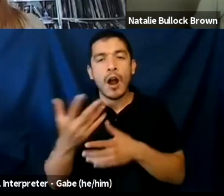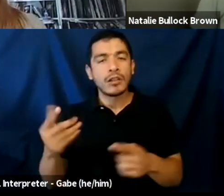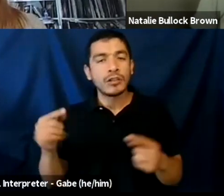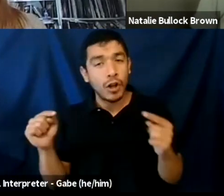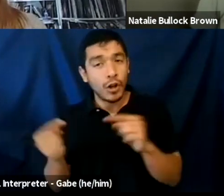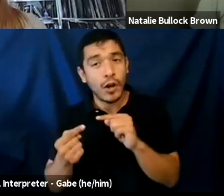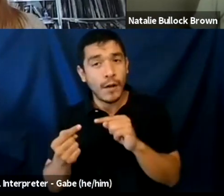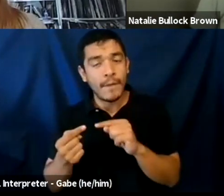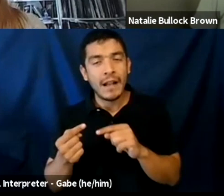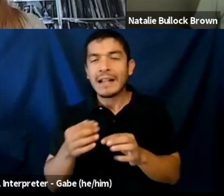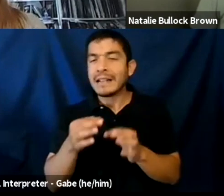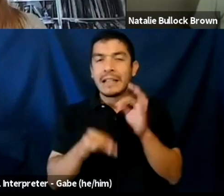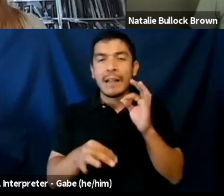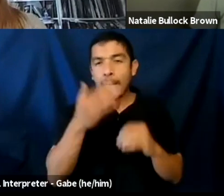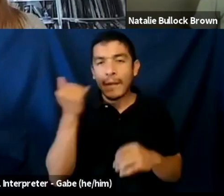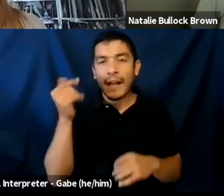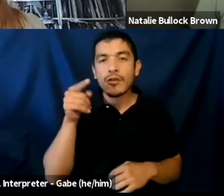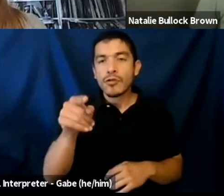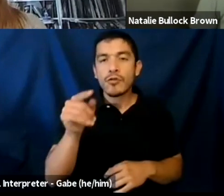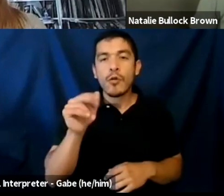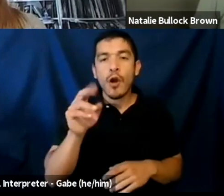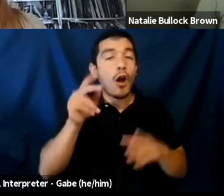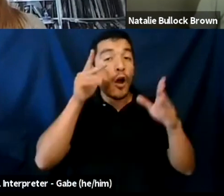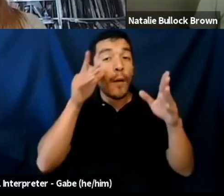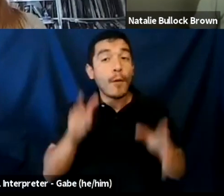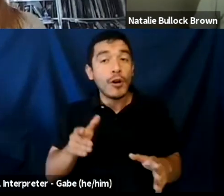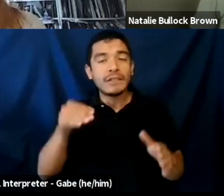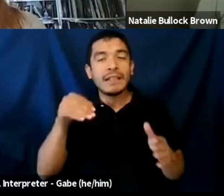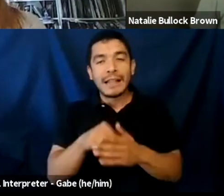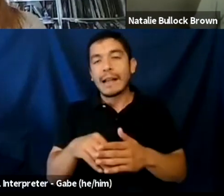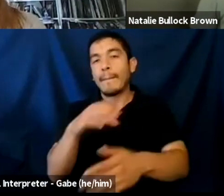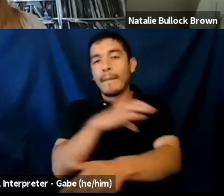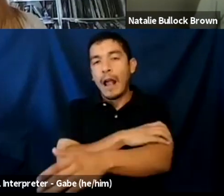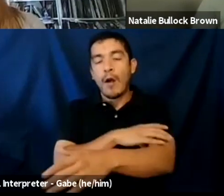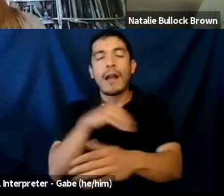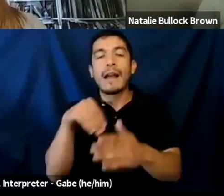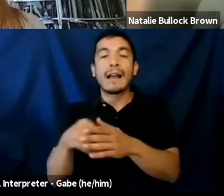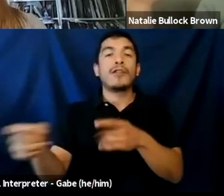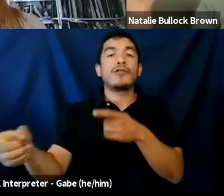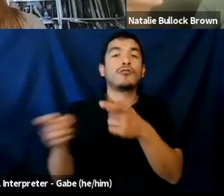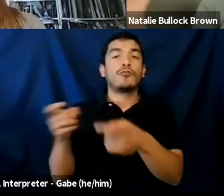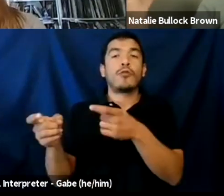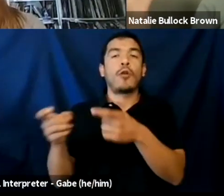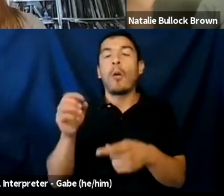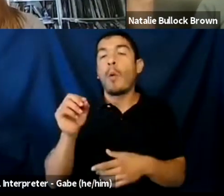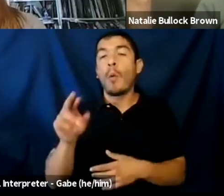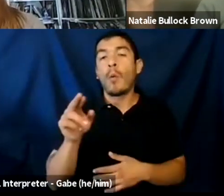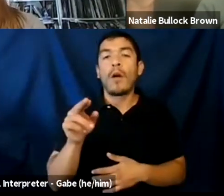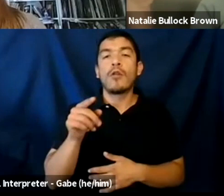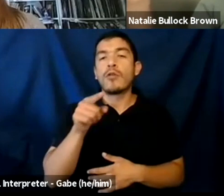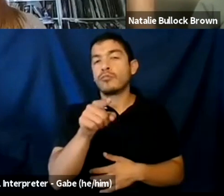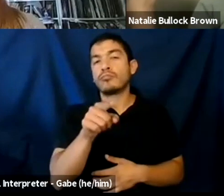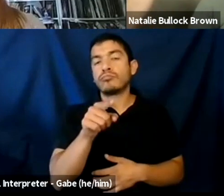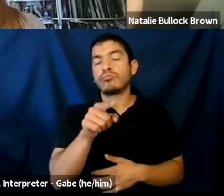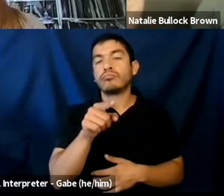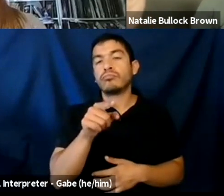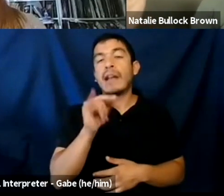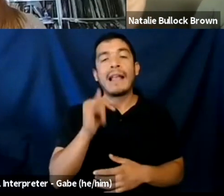simply because you are the person in power in control, or that that's sort of the tradition, right?